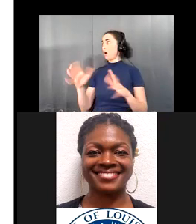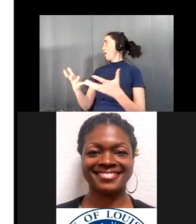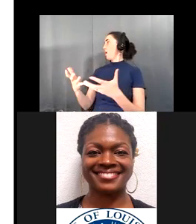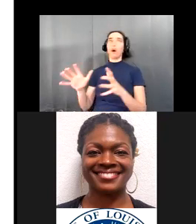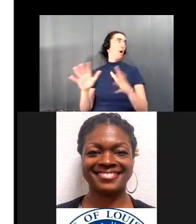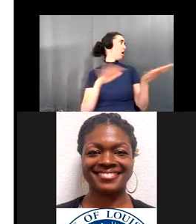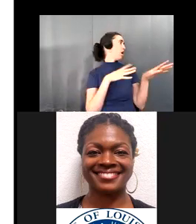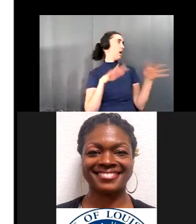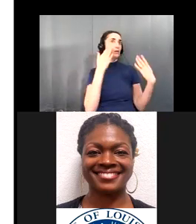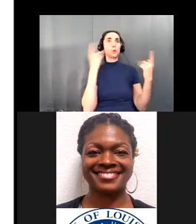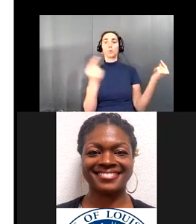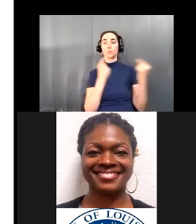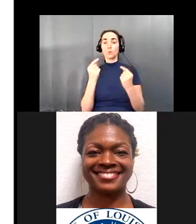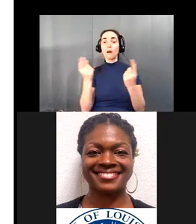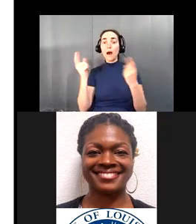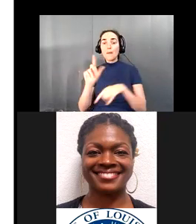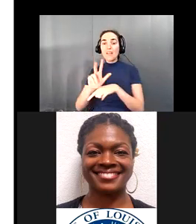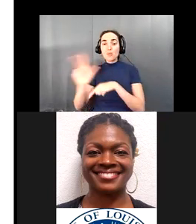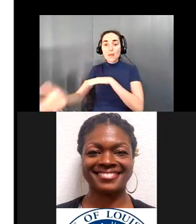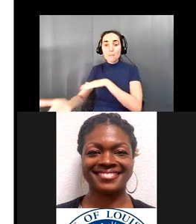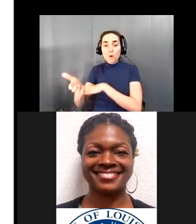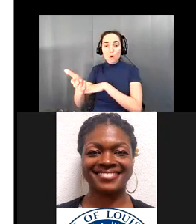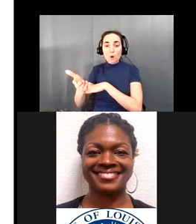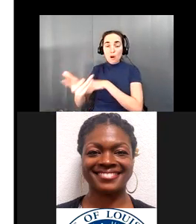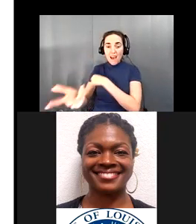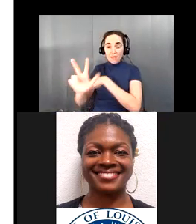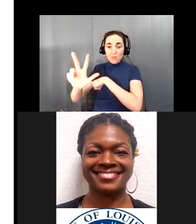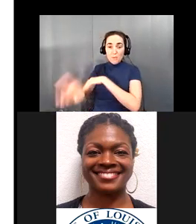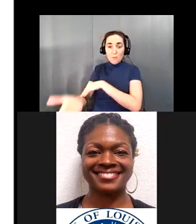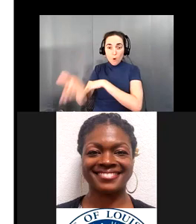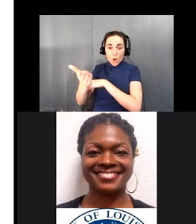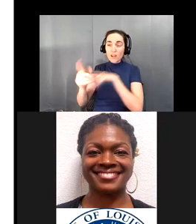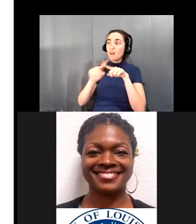16:13:08 a Walmart at three in the morning, about four miles down the road so we love